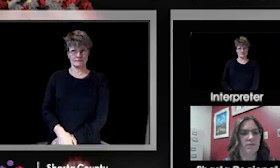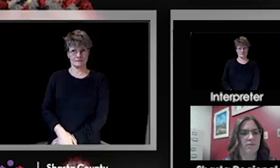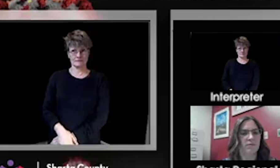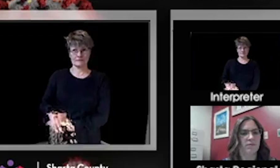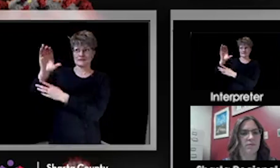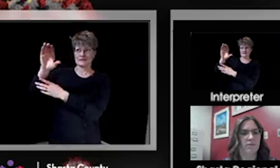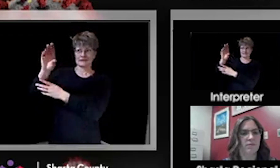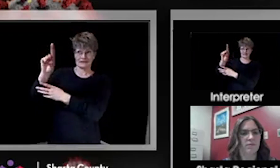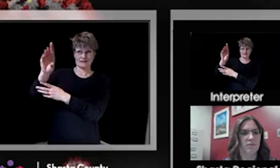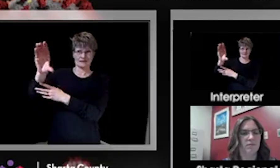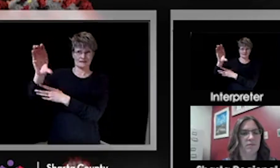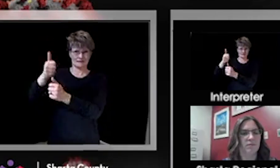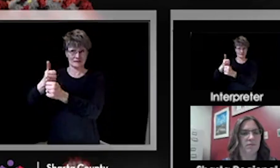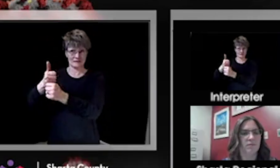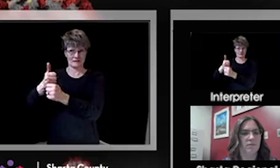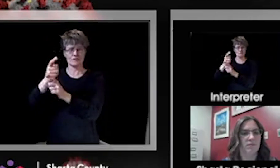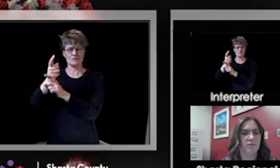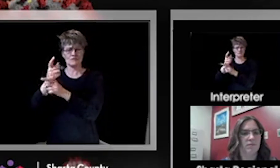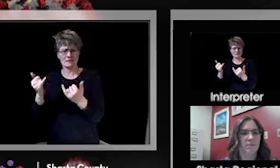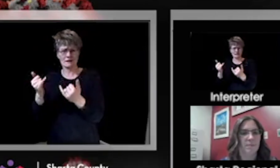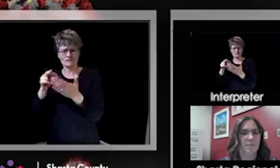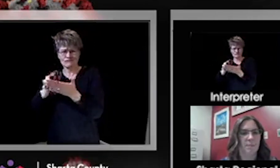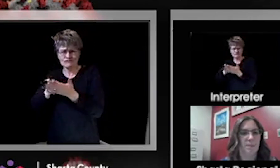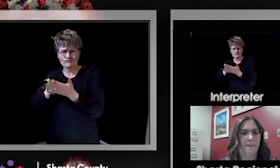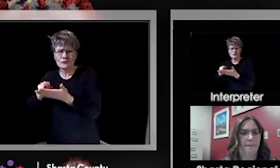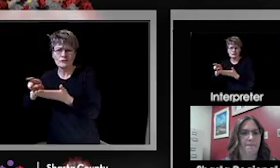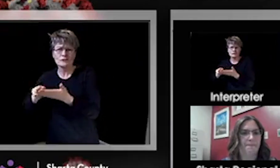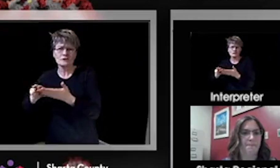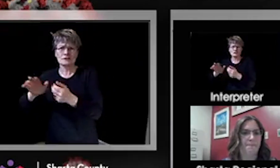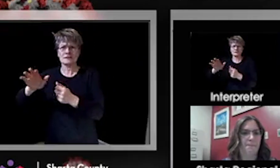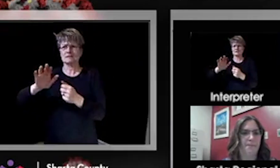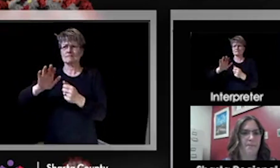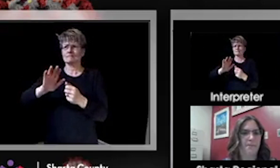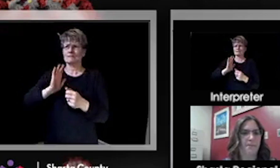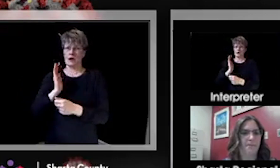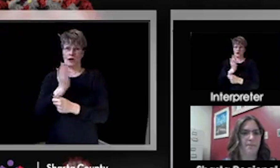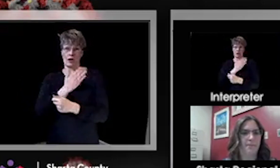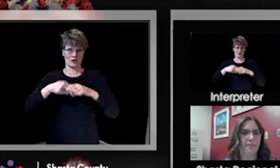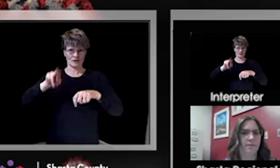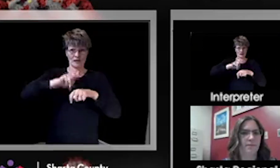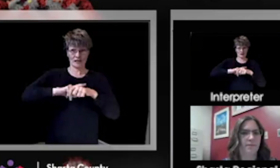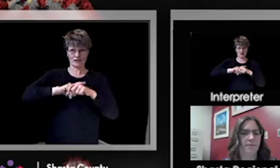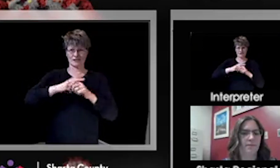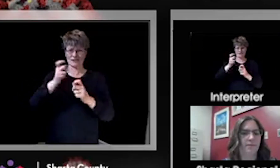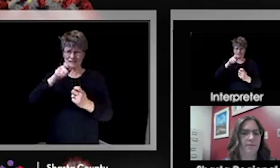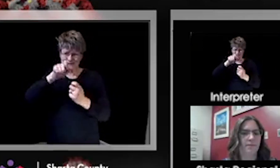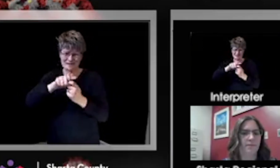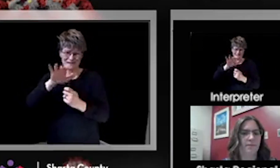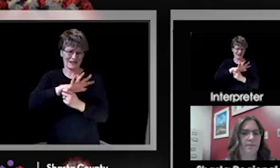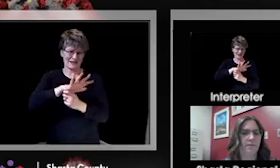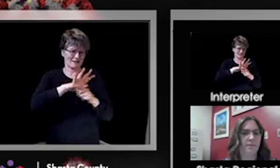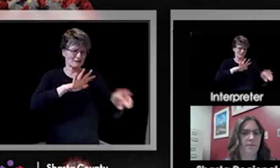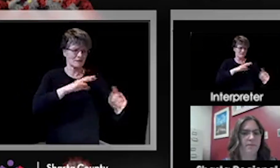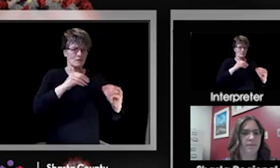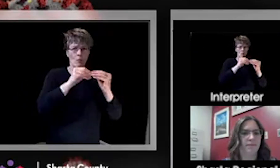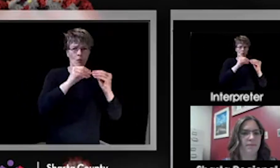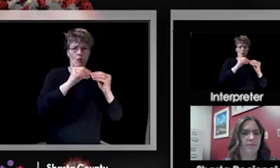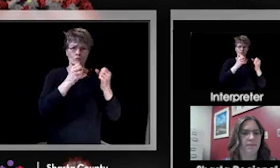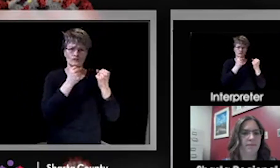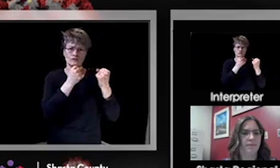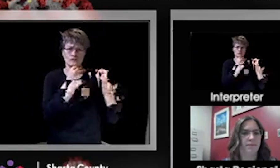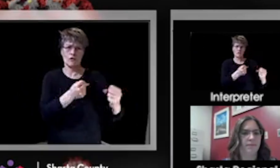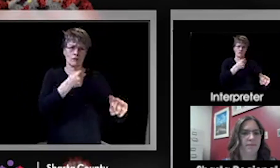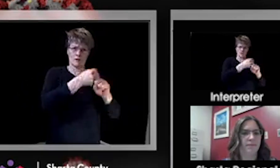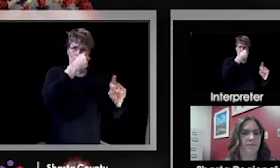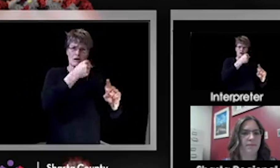by COVID-19. My understanding is that the reason they are doing that is that we want